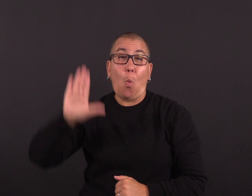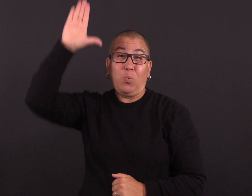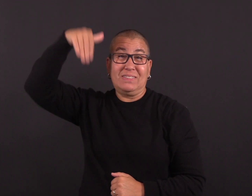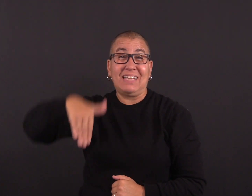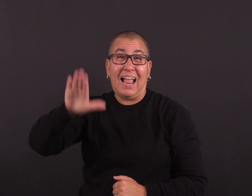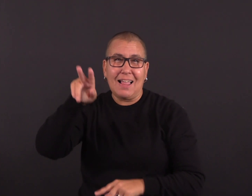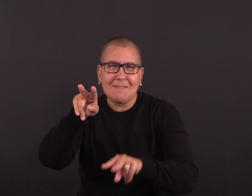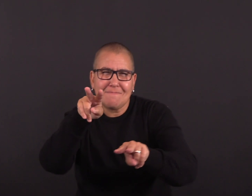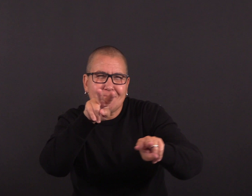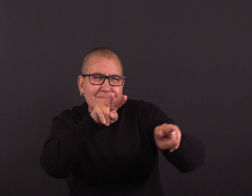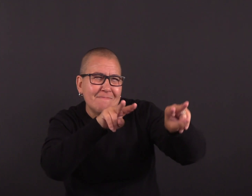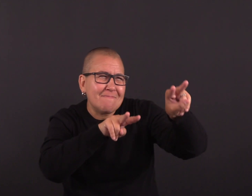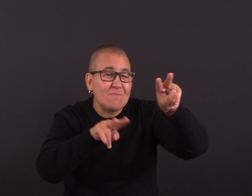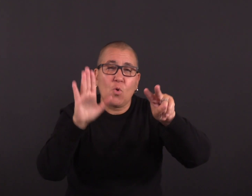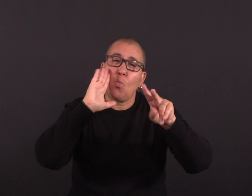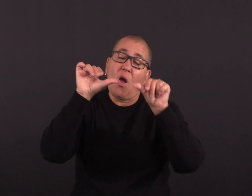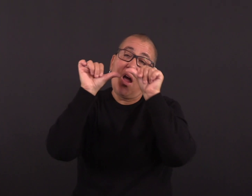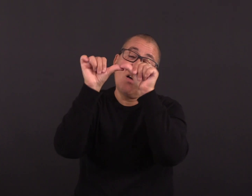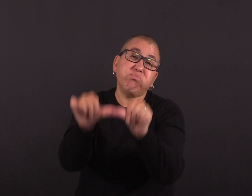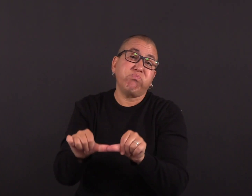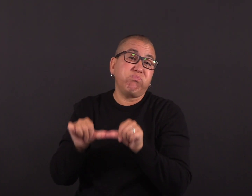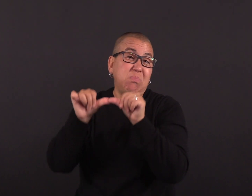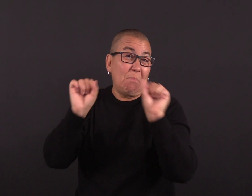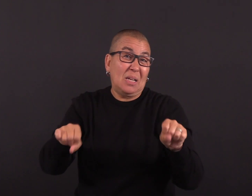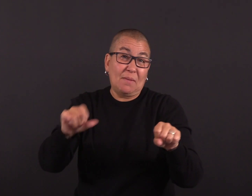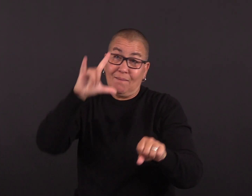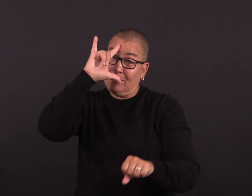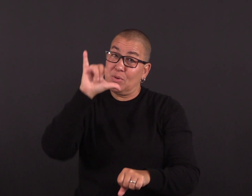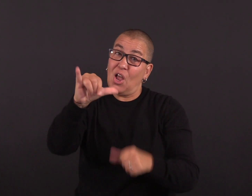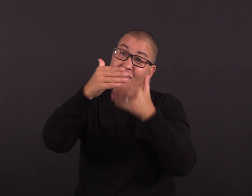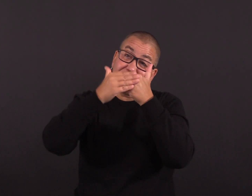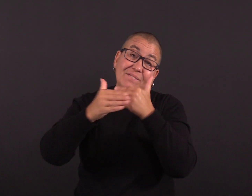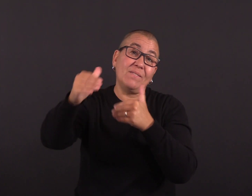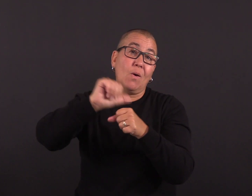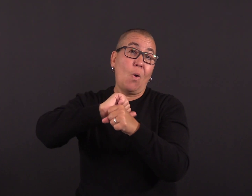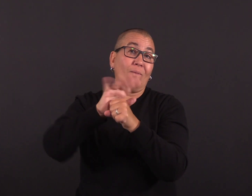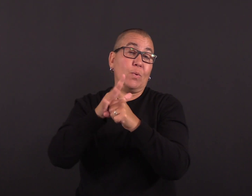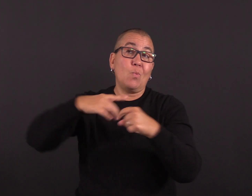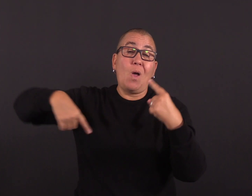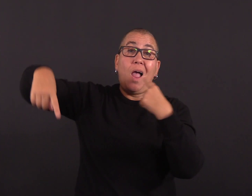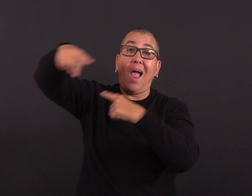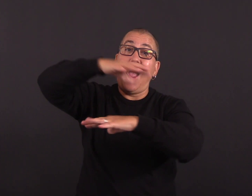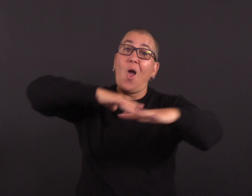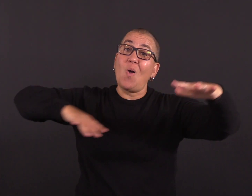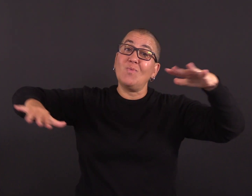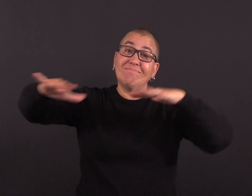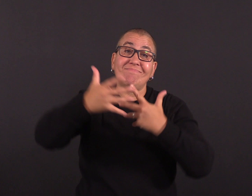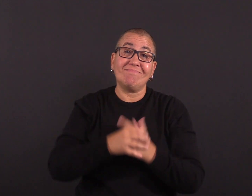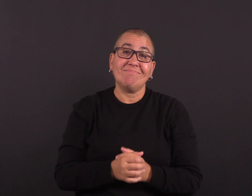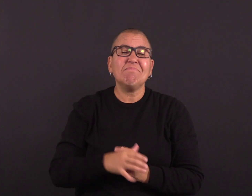for openings, so I think Covid is just going to be a bit of a roller coaster,